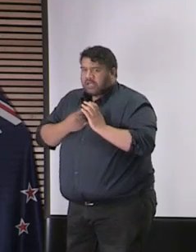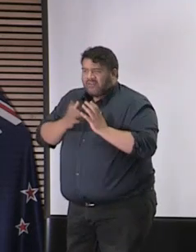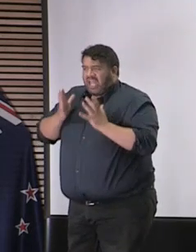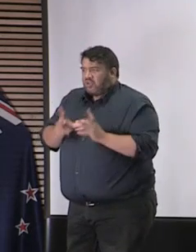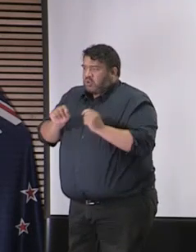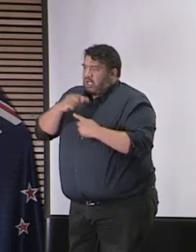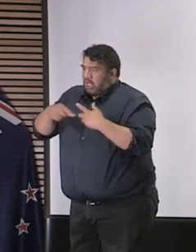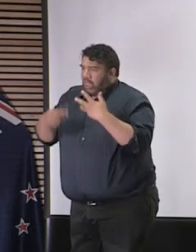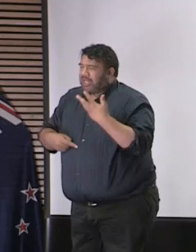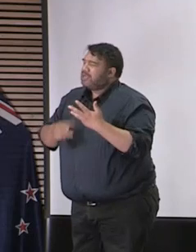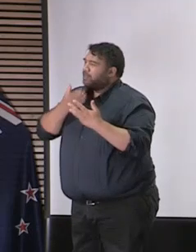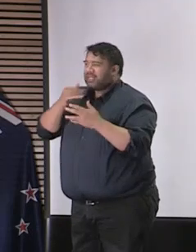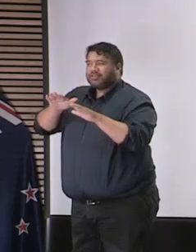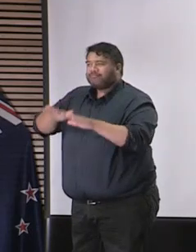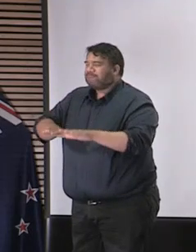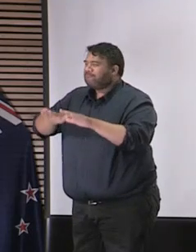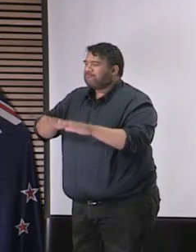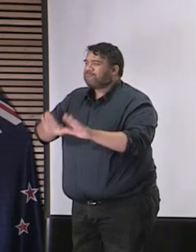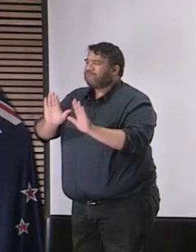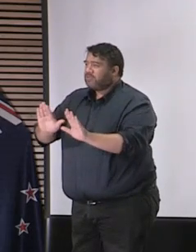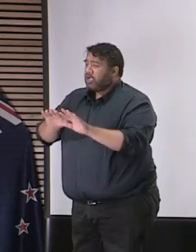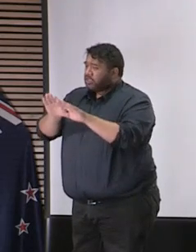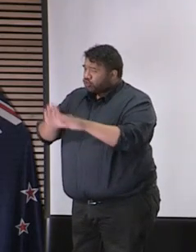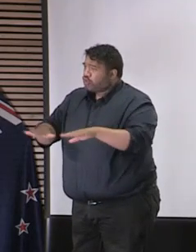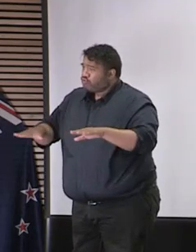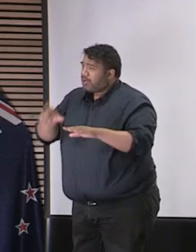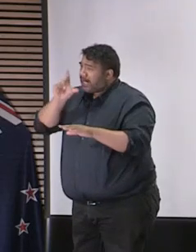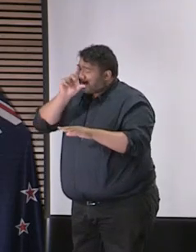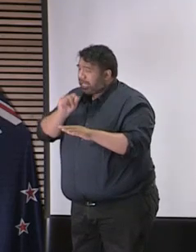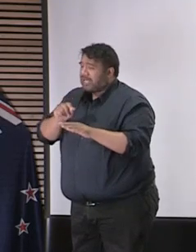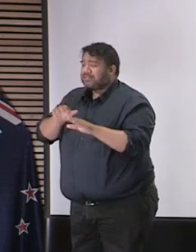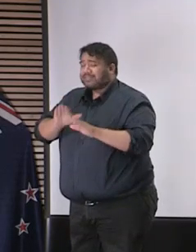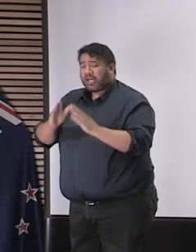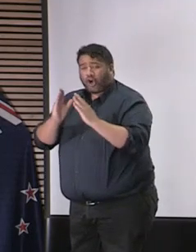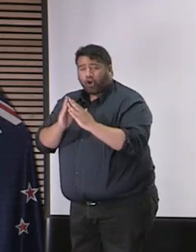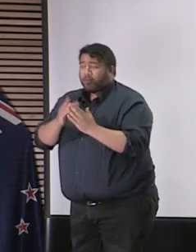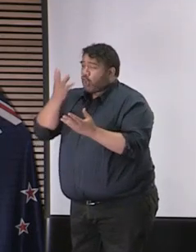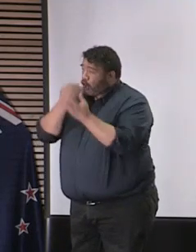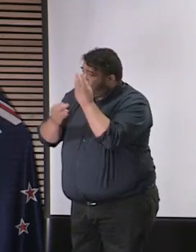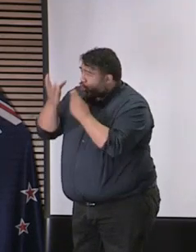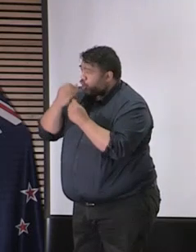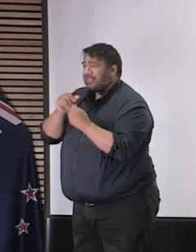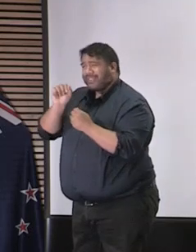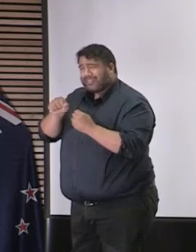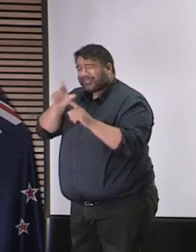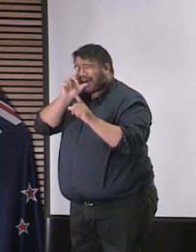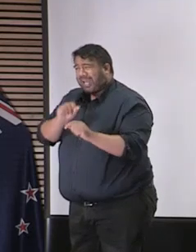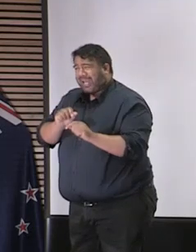Zealand that actually in this time don't put too much pressure on yourselves. That